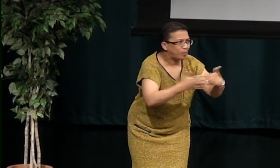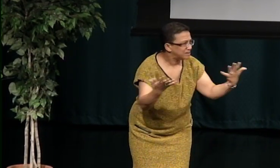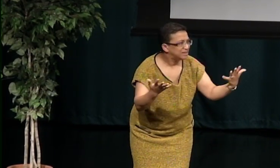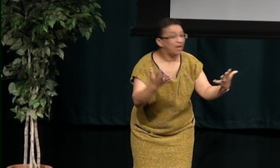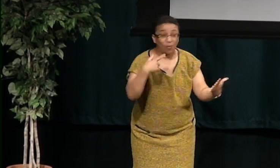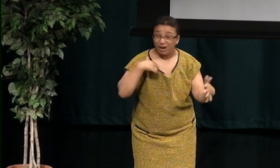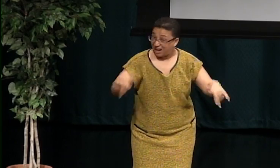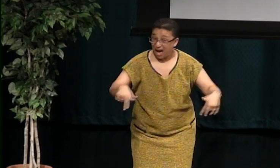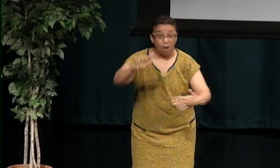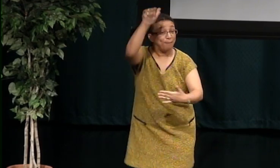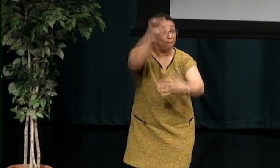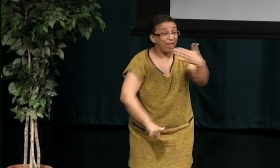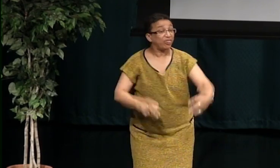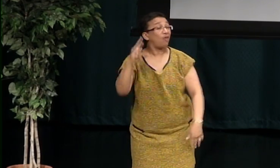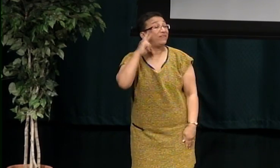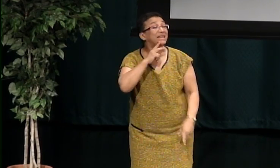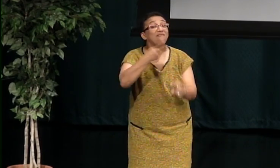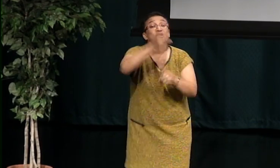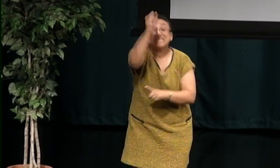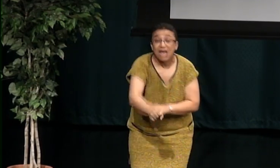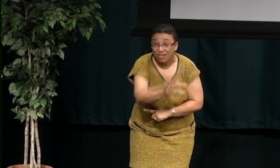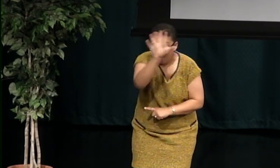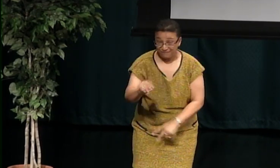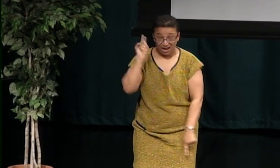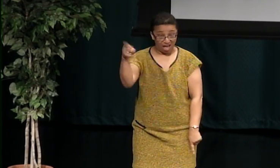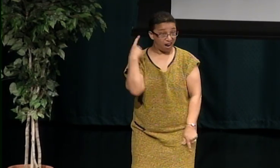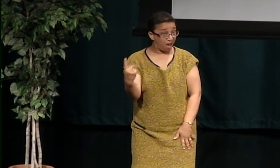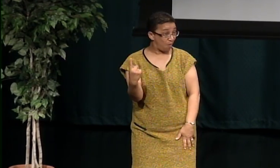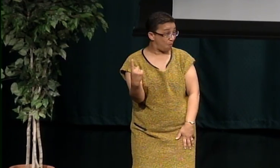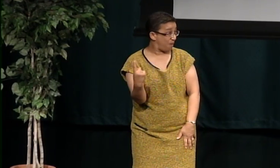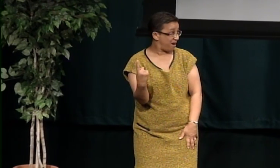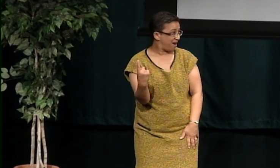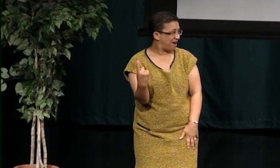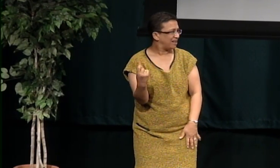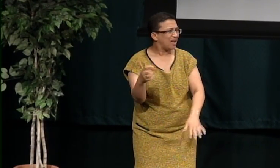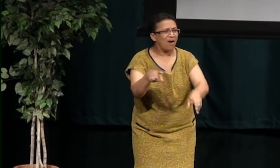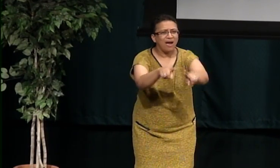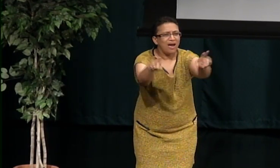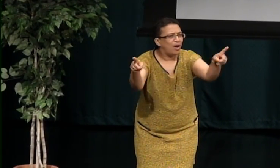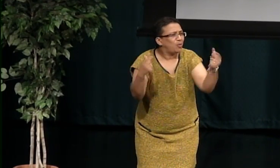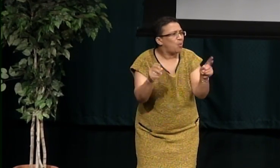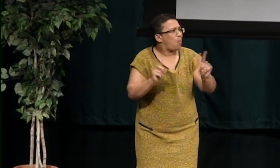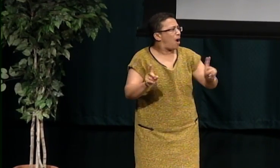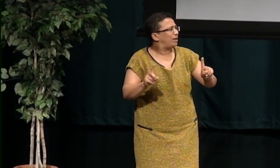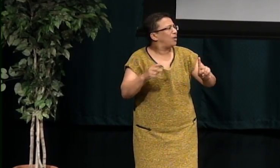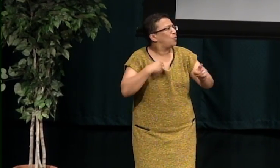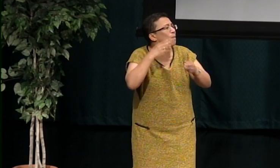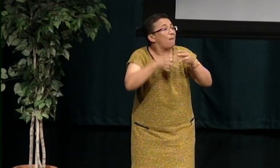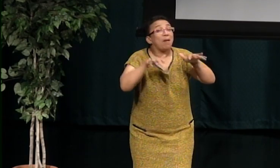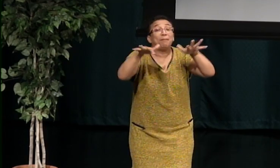that schools are closed or there are holidays and it's just not enough. So now we have a full month to celebrate